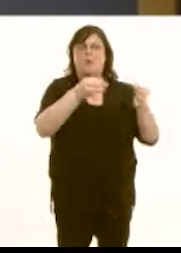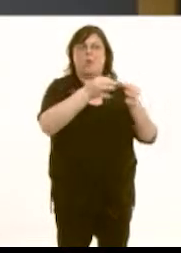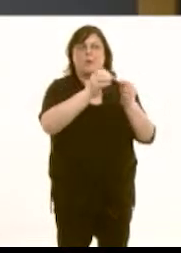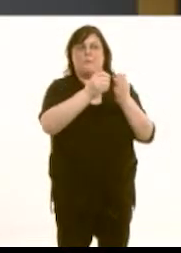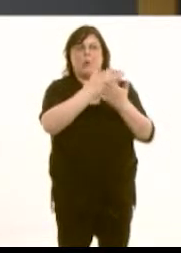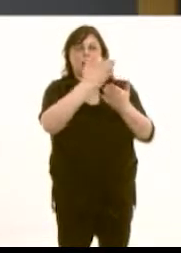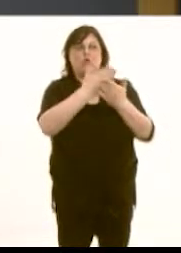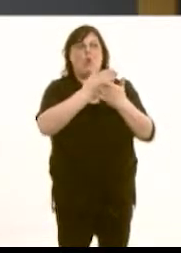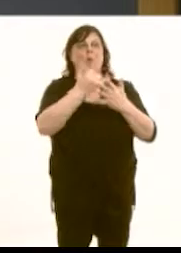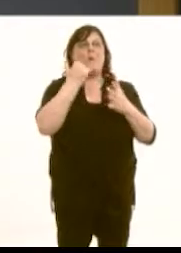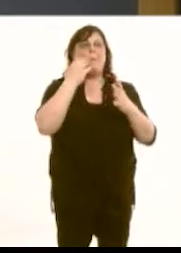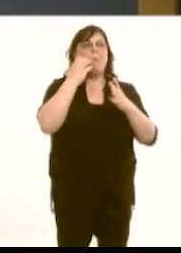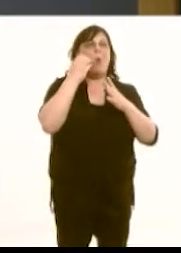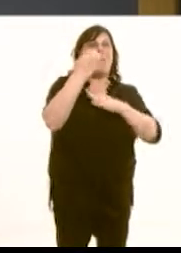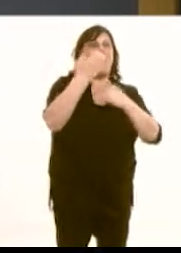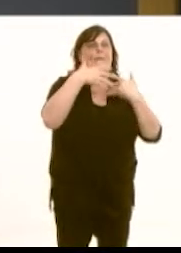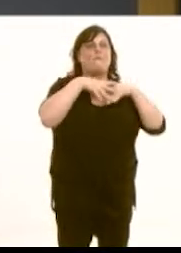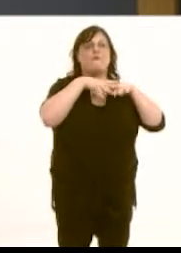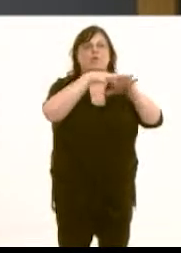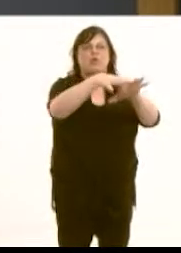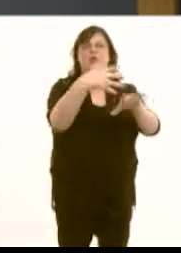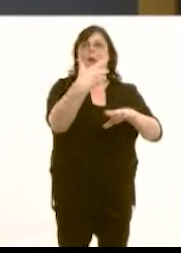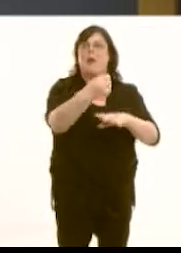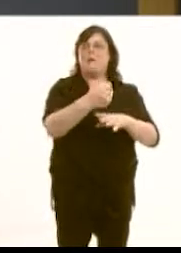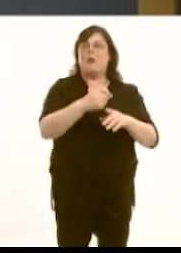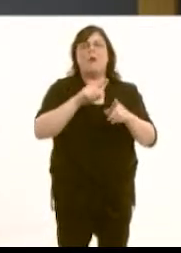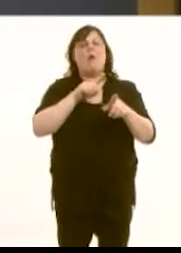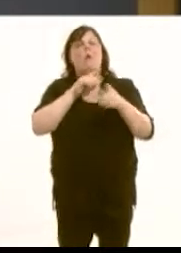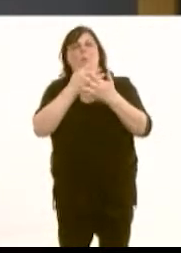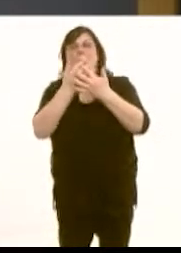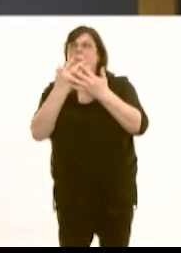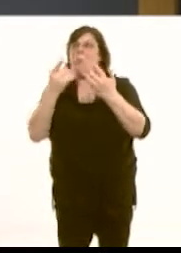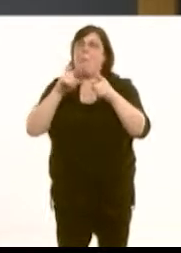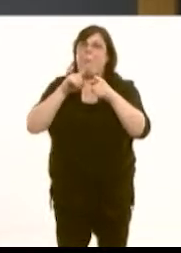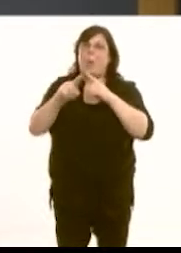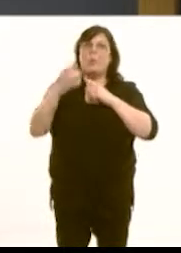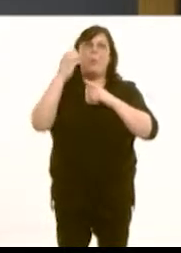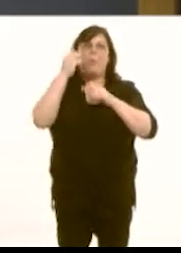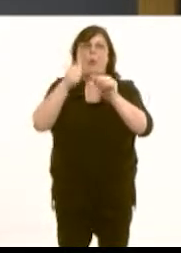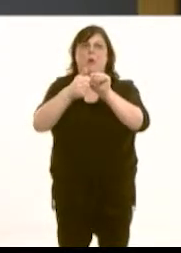All mobile network operators have expressed the view that, if the necessary mobile infrastructure